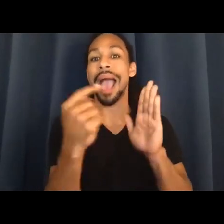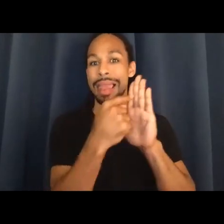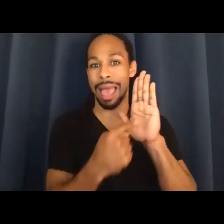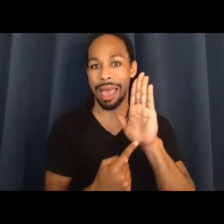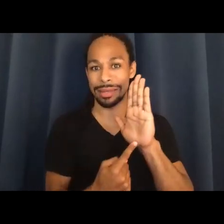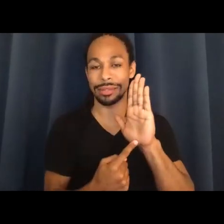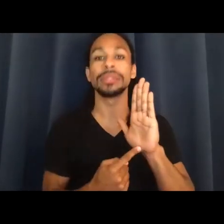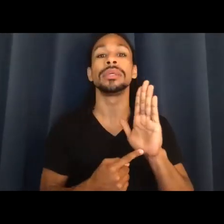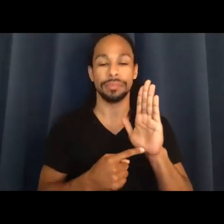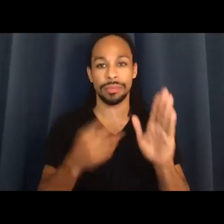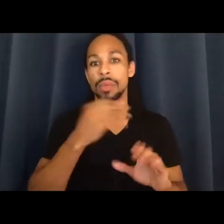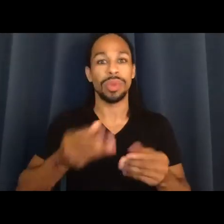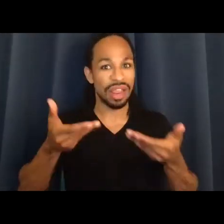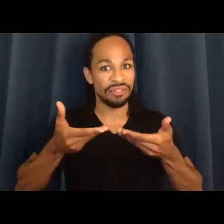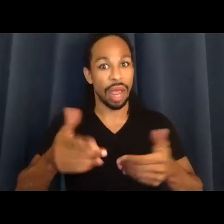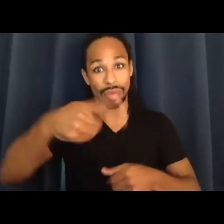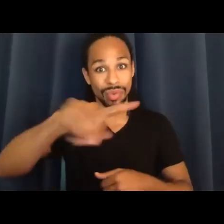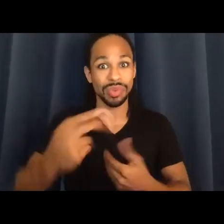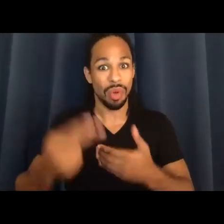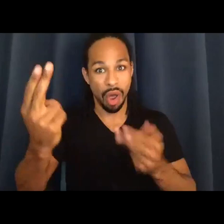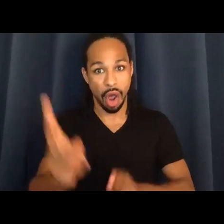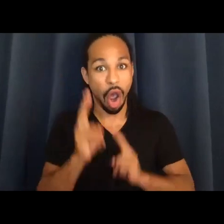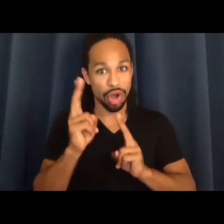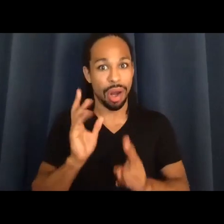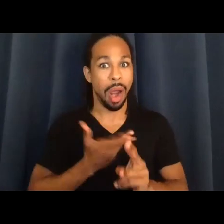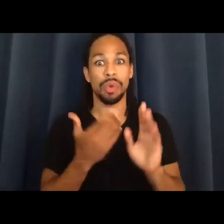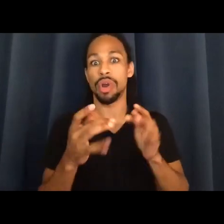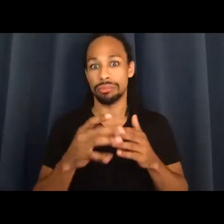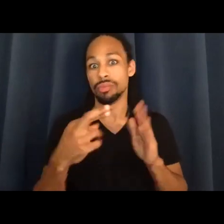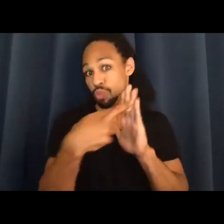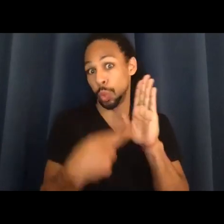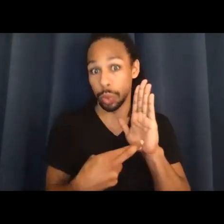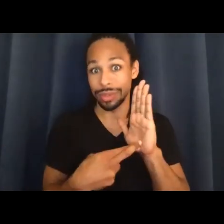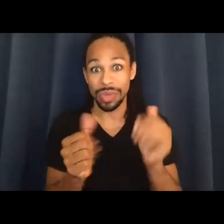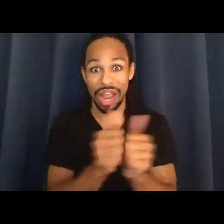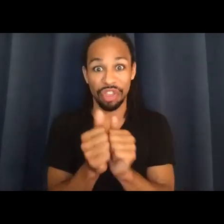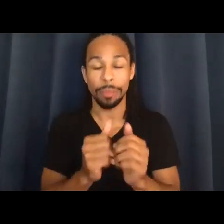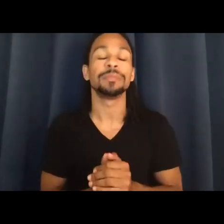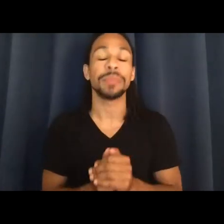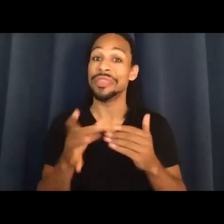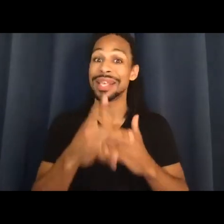to honor them as we share space together. These guidelines are a living commitment